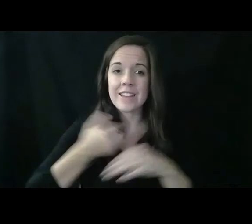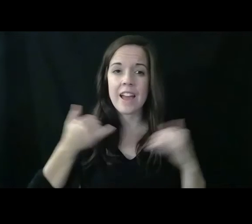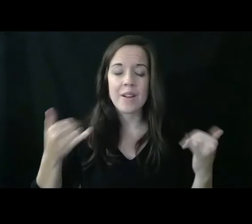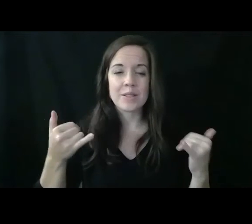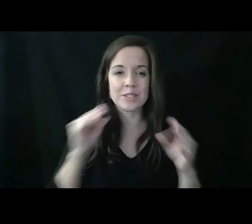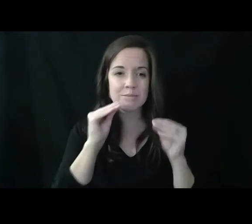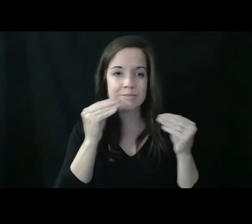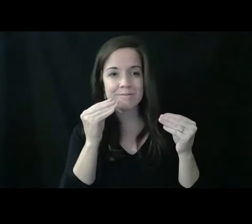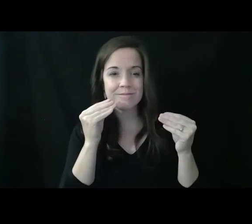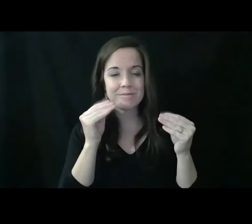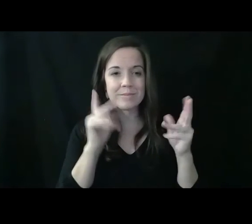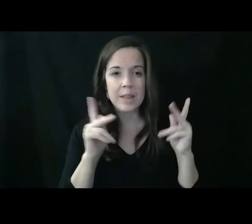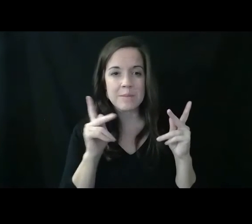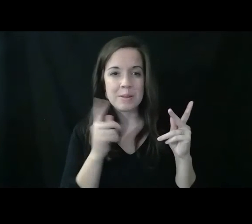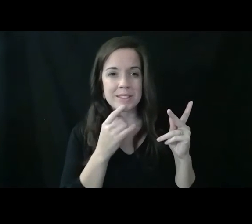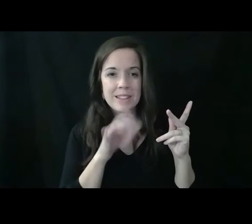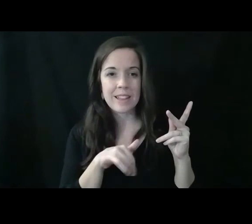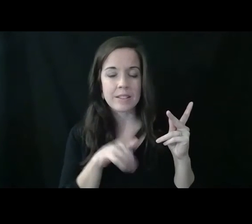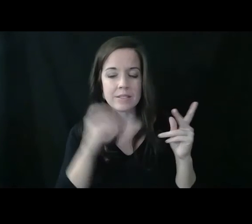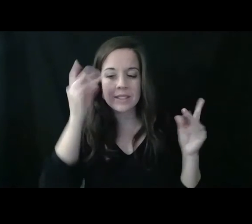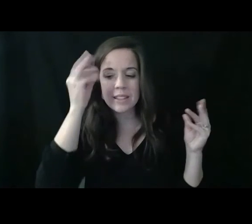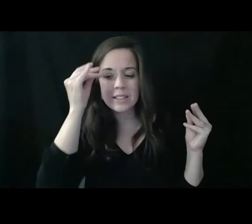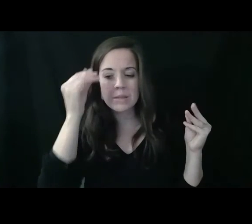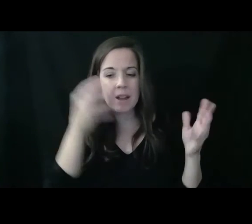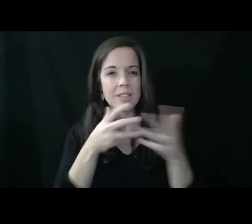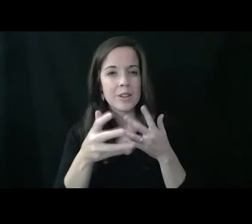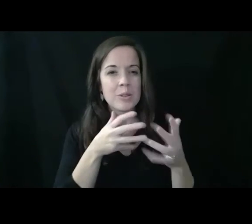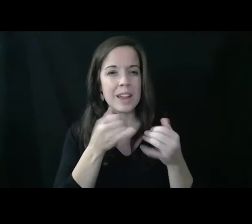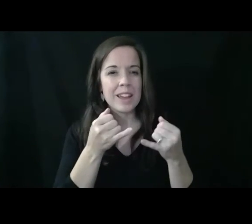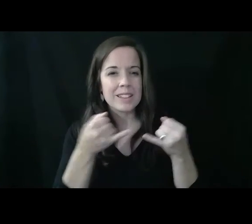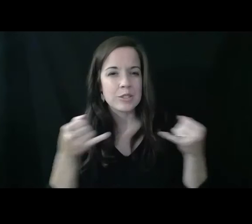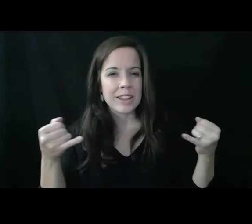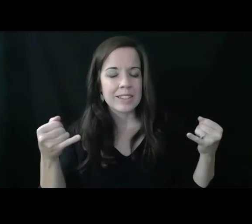say that. She thinks about the gray strings of tissue that took weeks to leave her body,